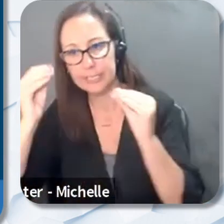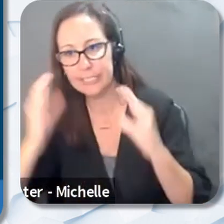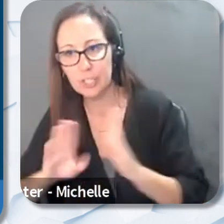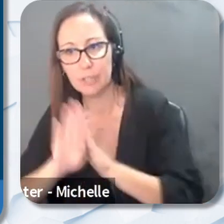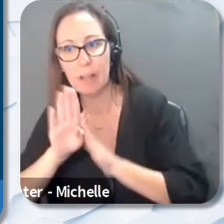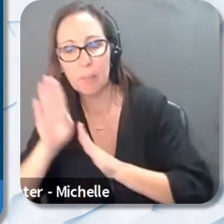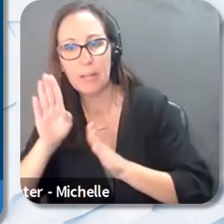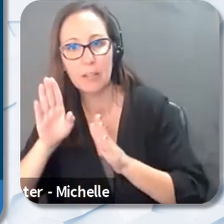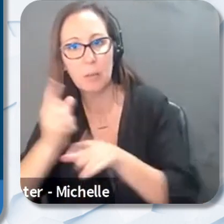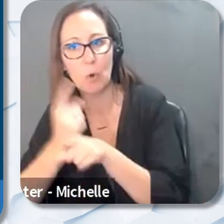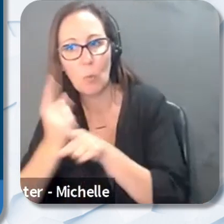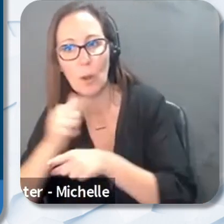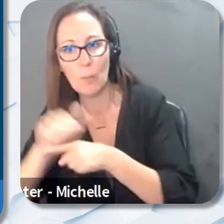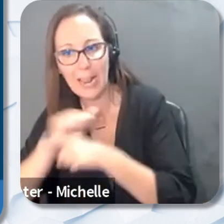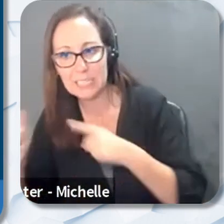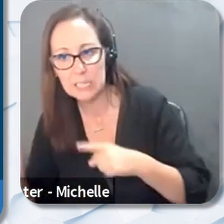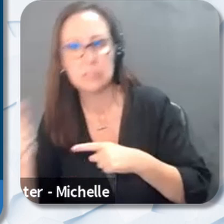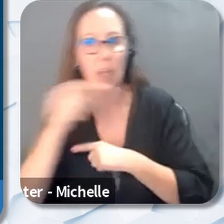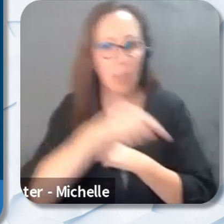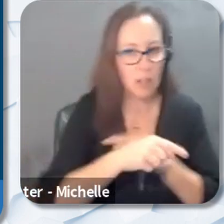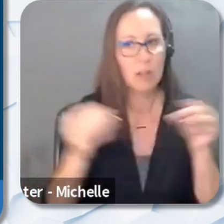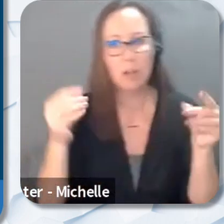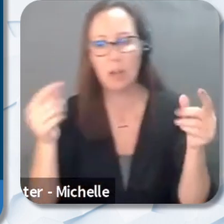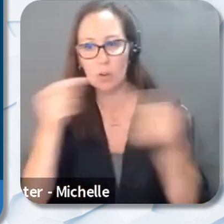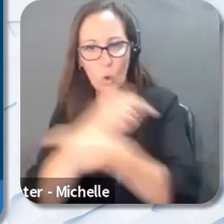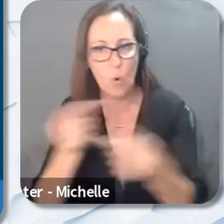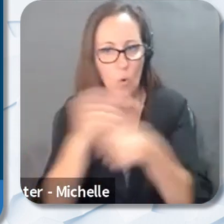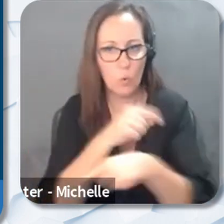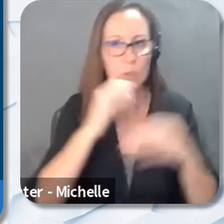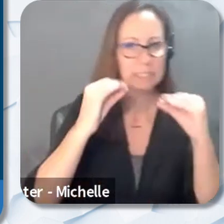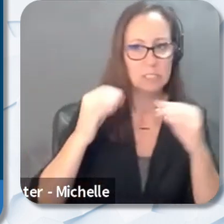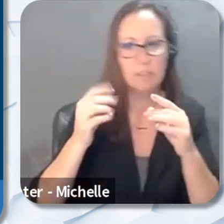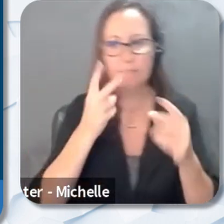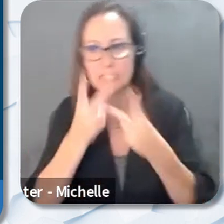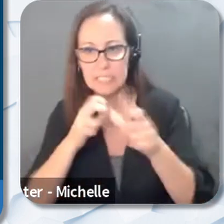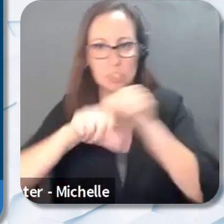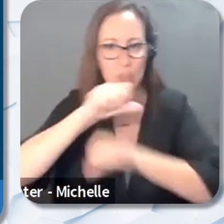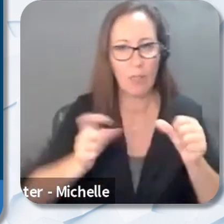appropriate practice and they visited each other sites wrote down what they observed.